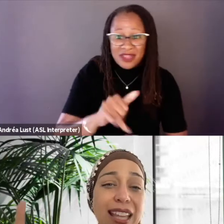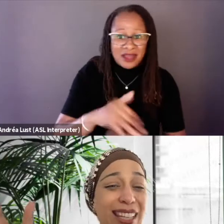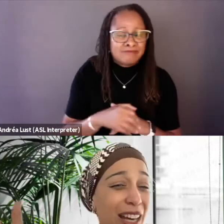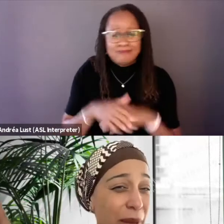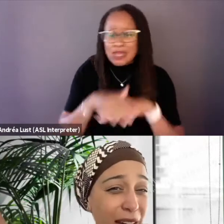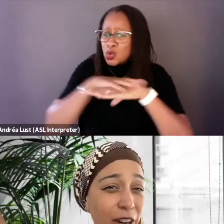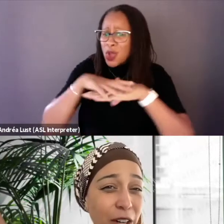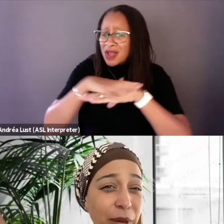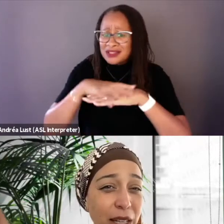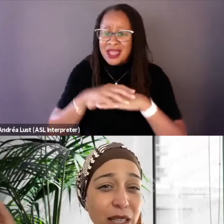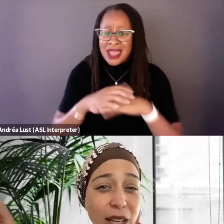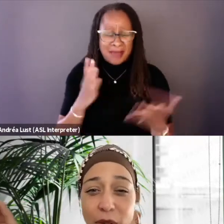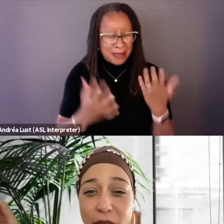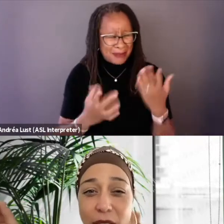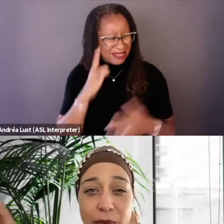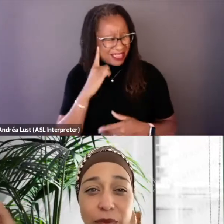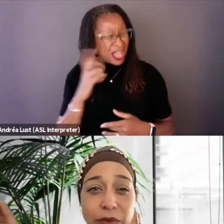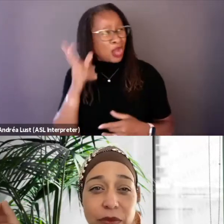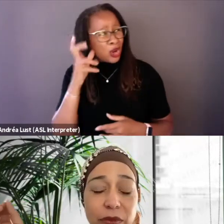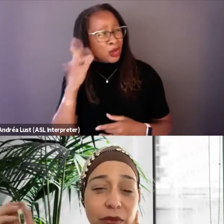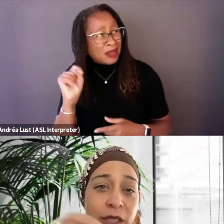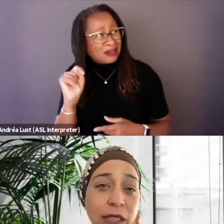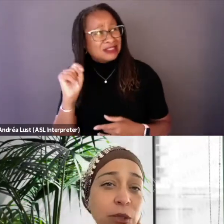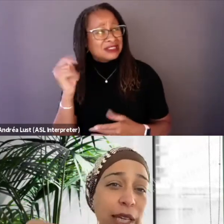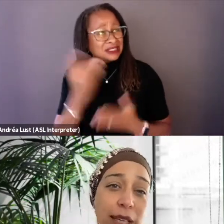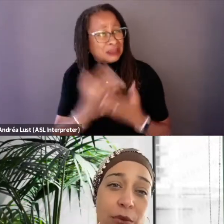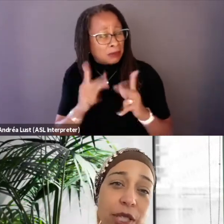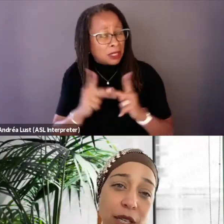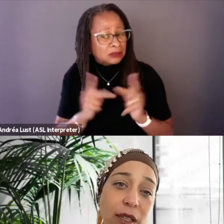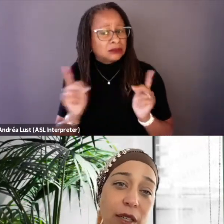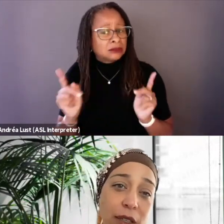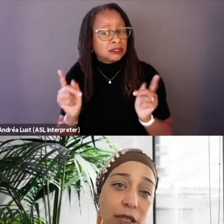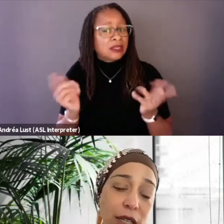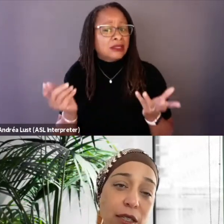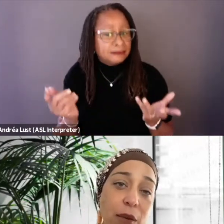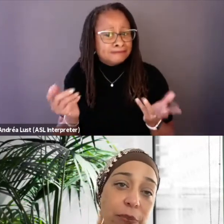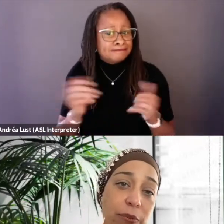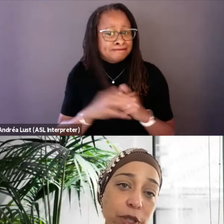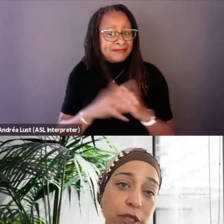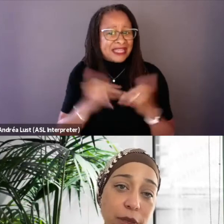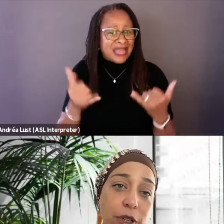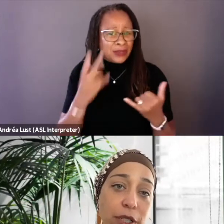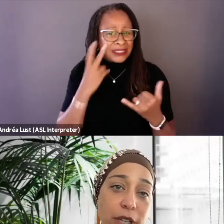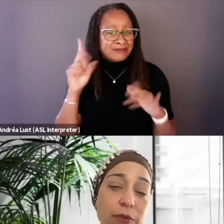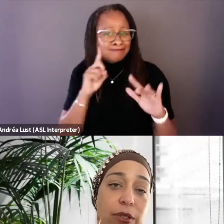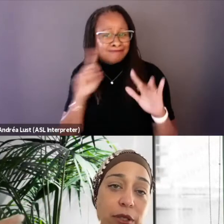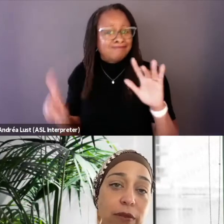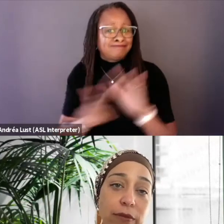I think I might've heard about it somewhere along the way. And now we're seeing these things come up in more contemporary times and, you know,